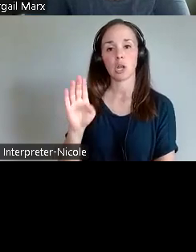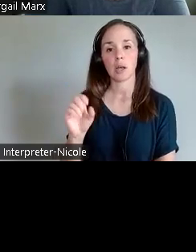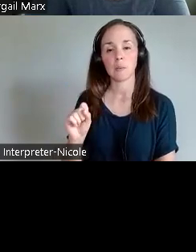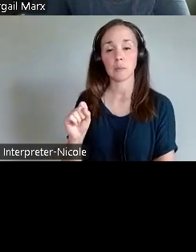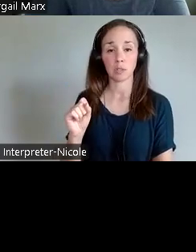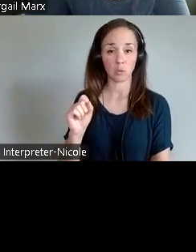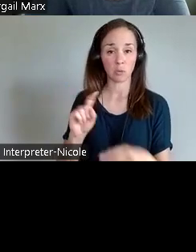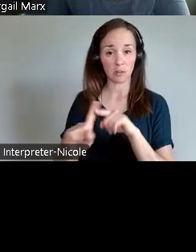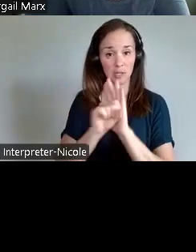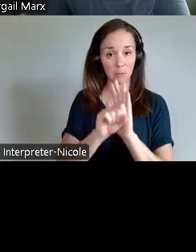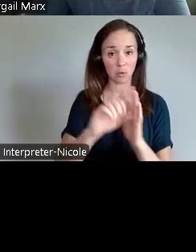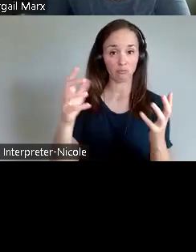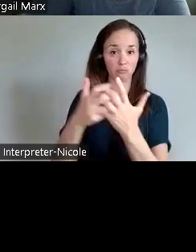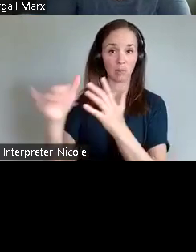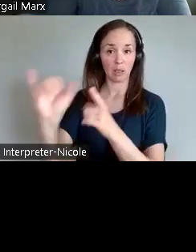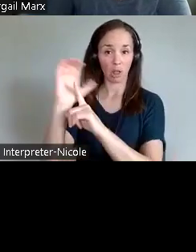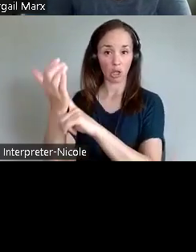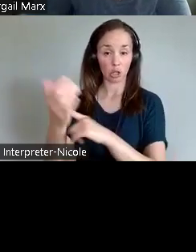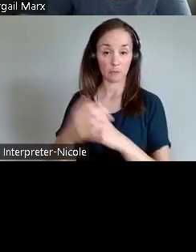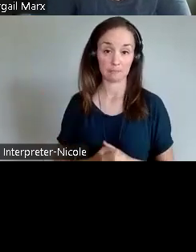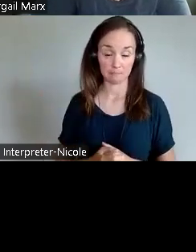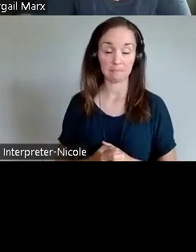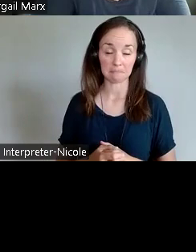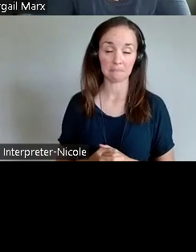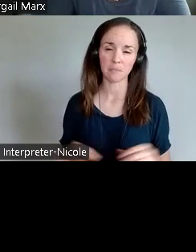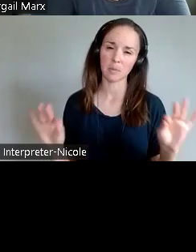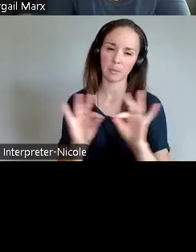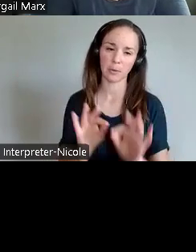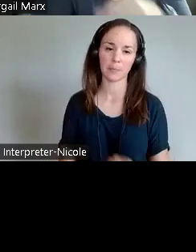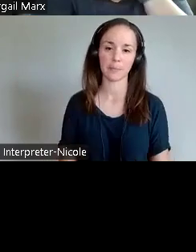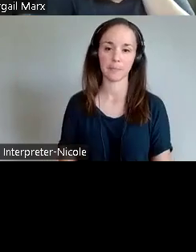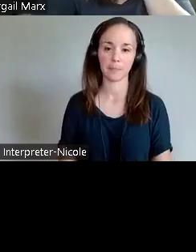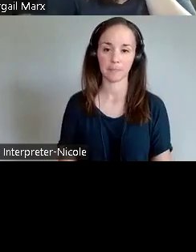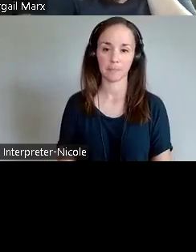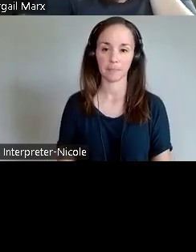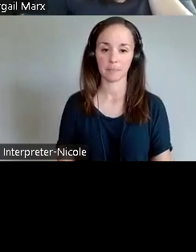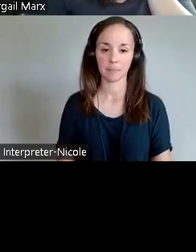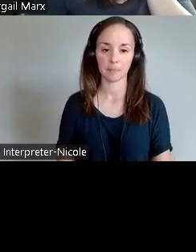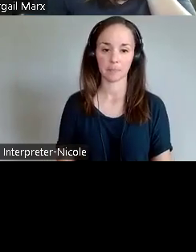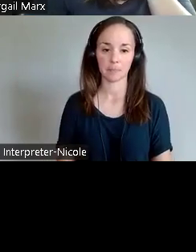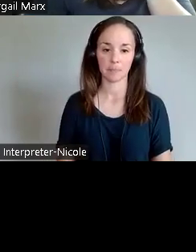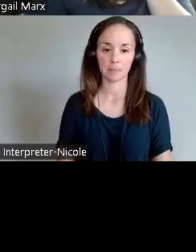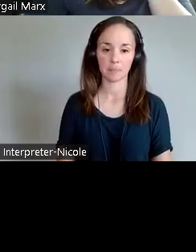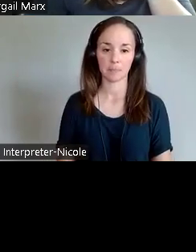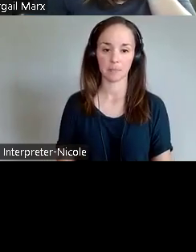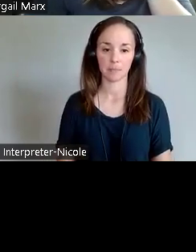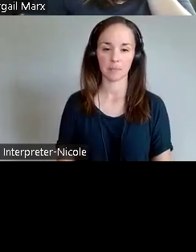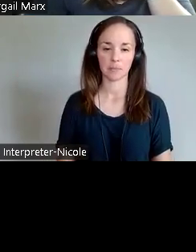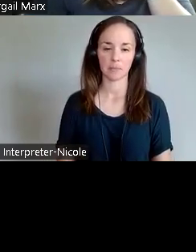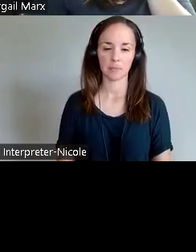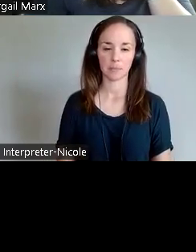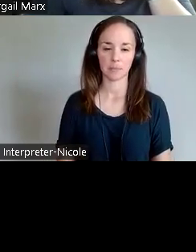that can really represent that individual that's using those vocabularies can be very important.